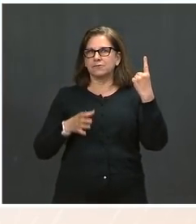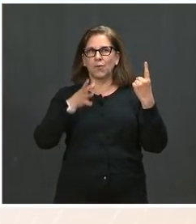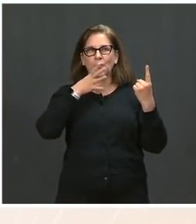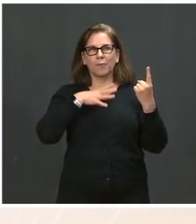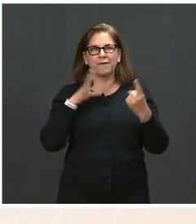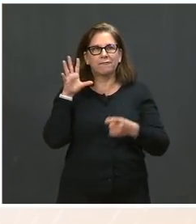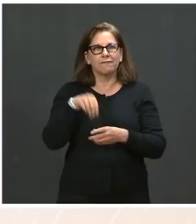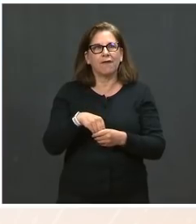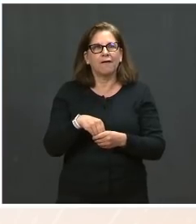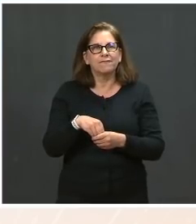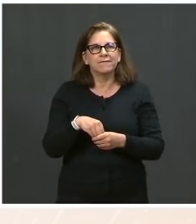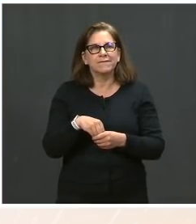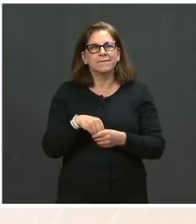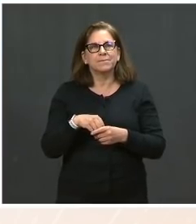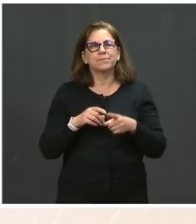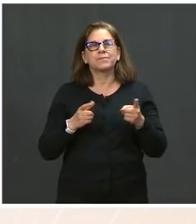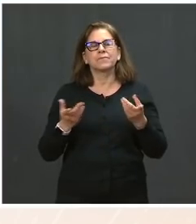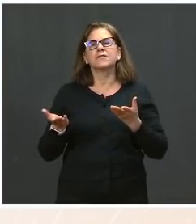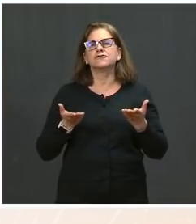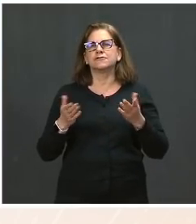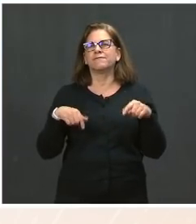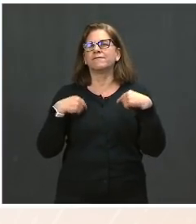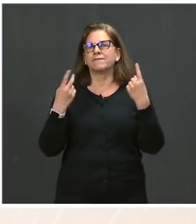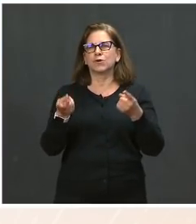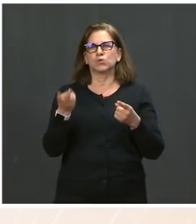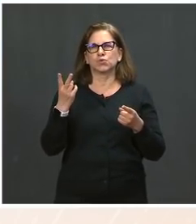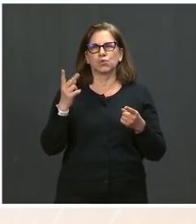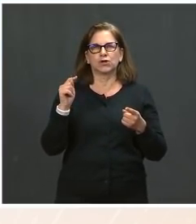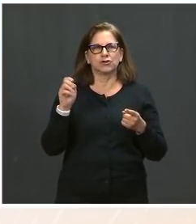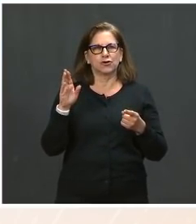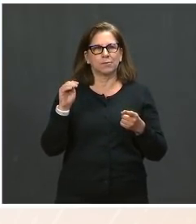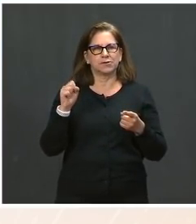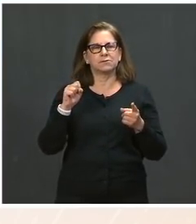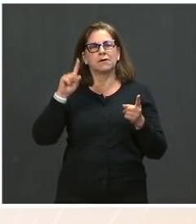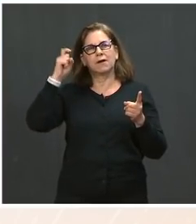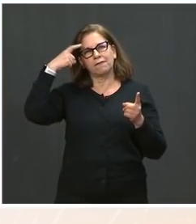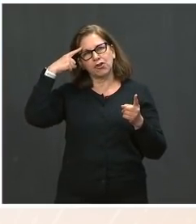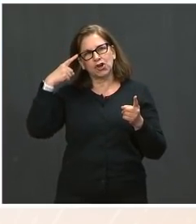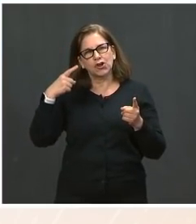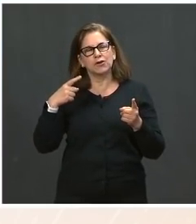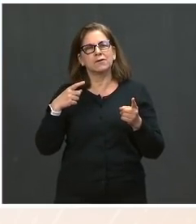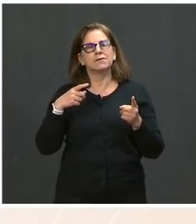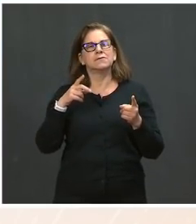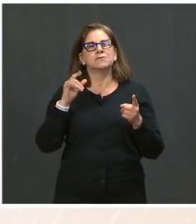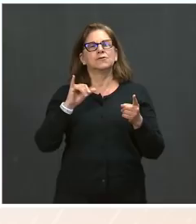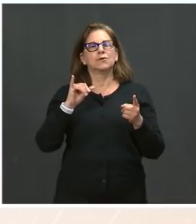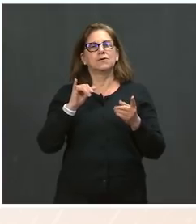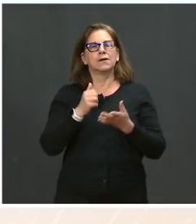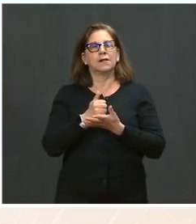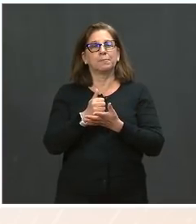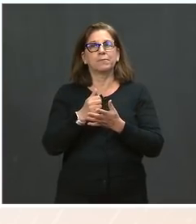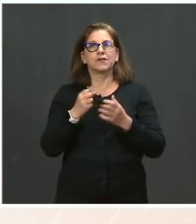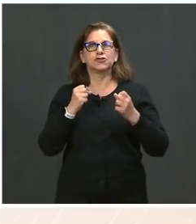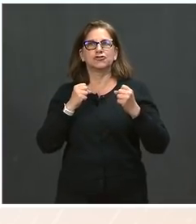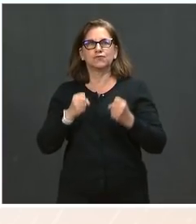As governor, she successfully led efforts to diversify the state's economy, strengthen its auto industry, preserve the manufacturing sector,